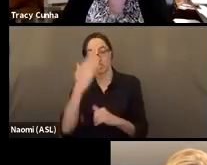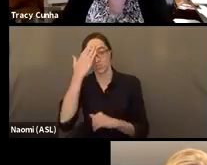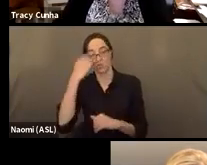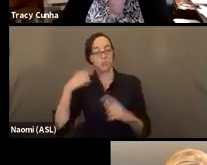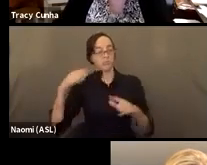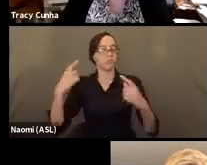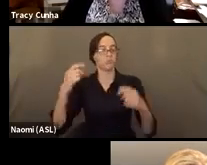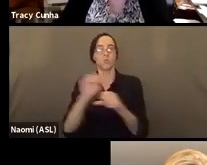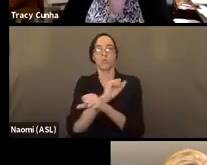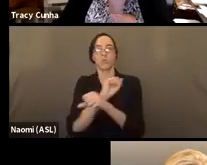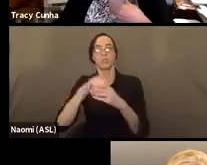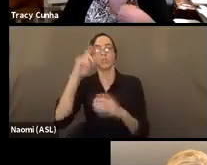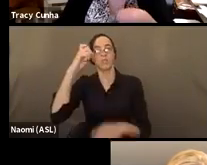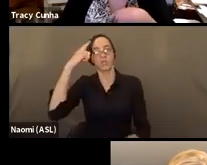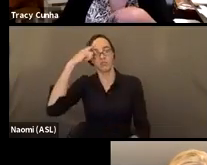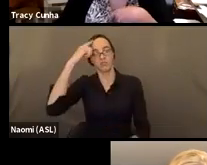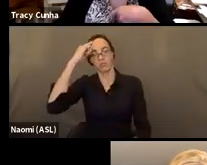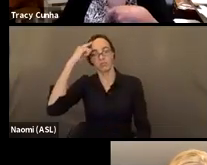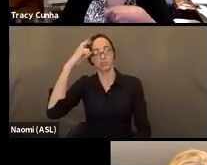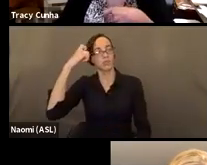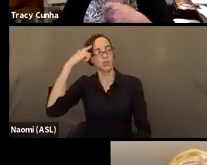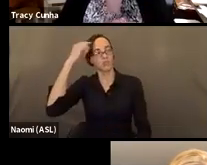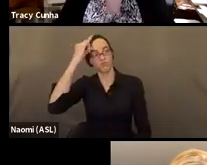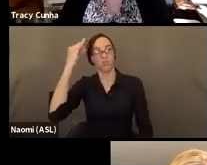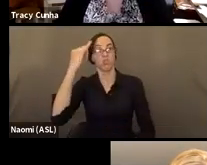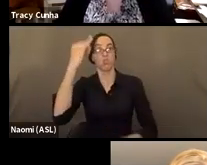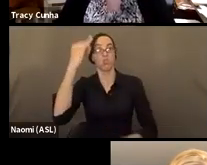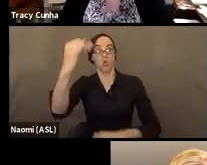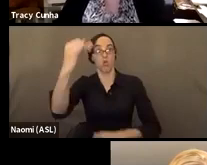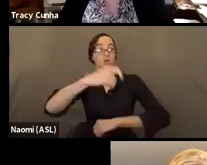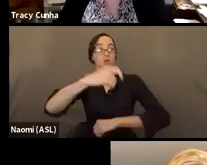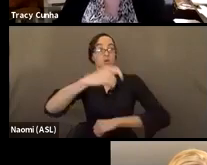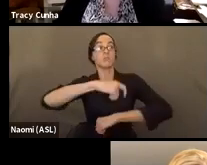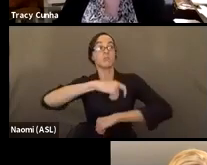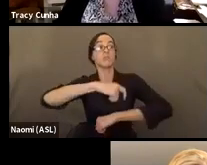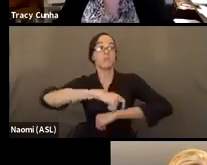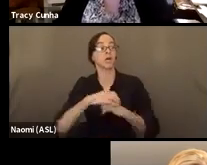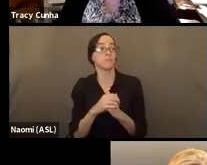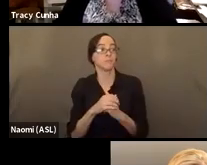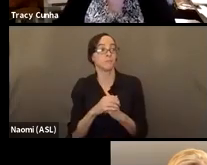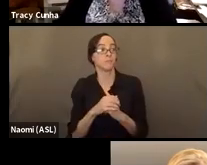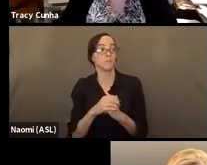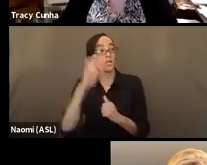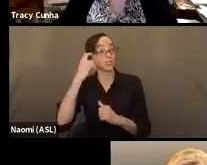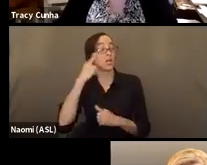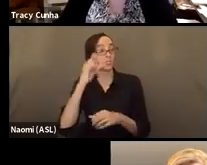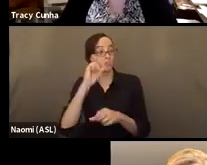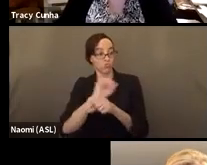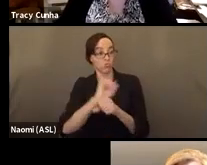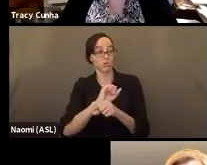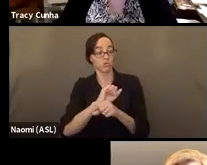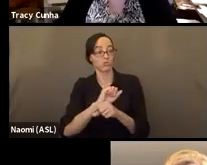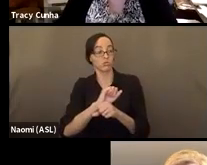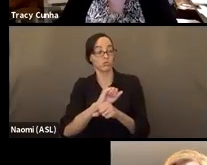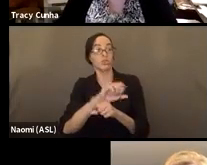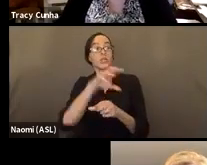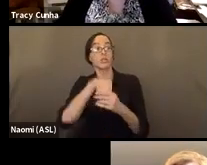uh there's a responsibility that comes with that of ensuring everybody is safe during disasters